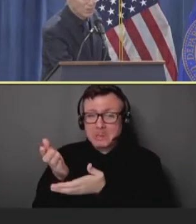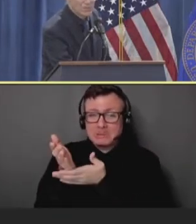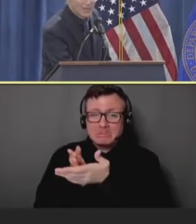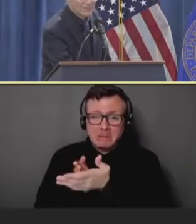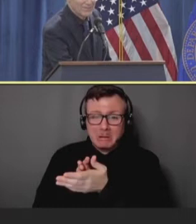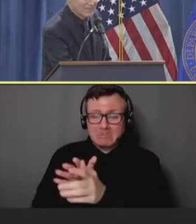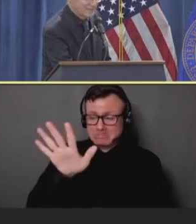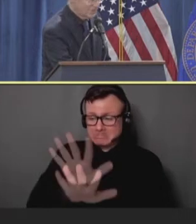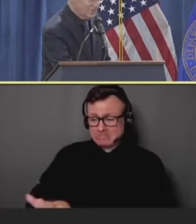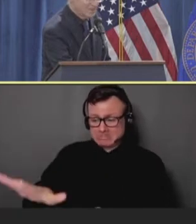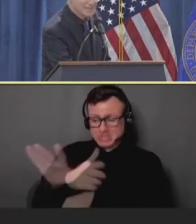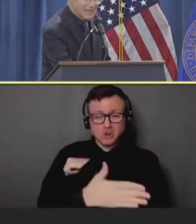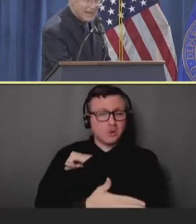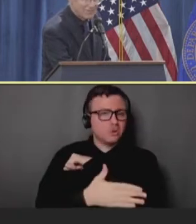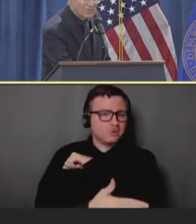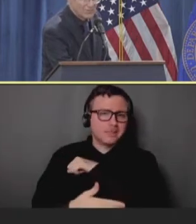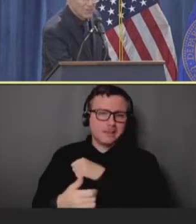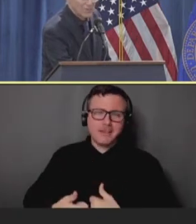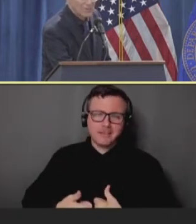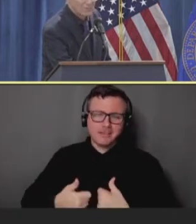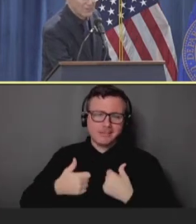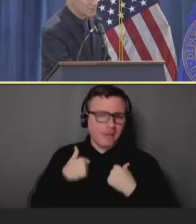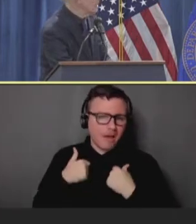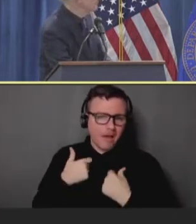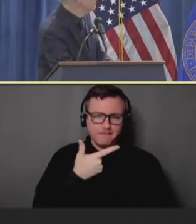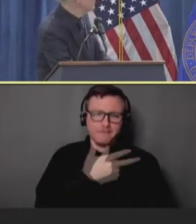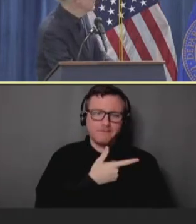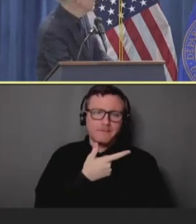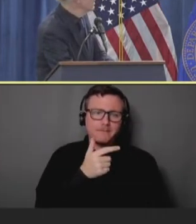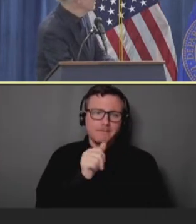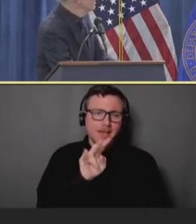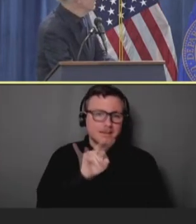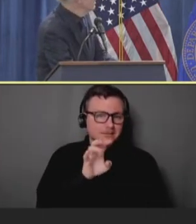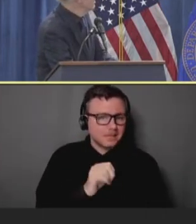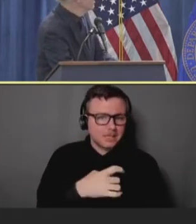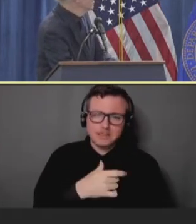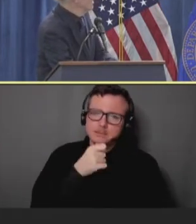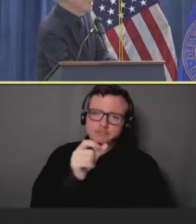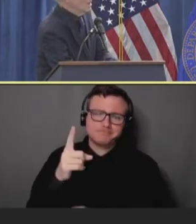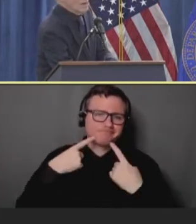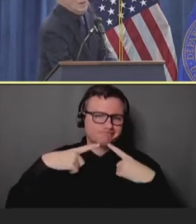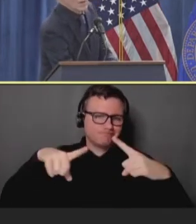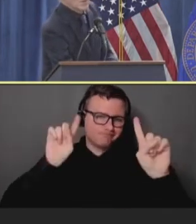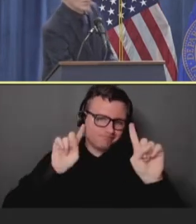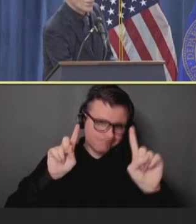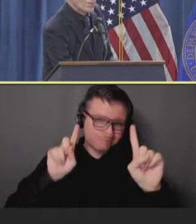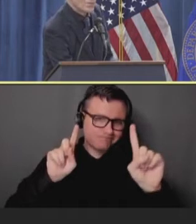the live vaccine just does not perform up to snuff.